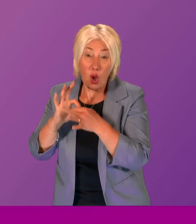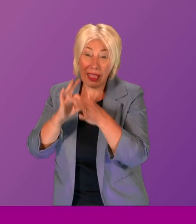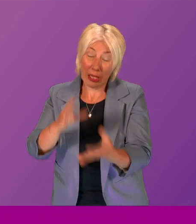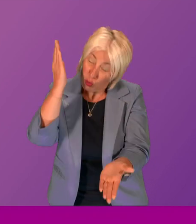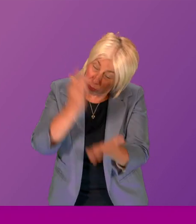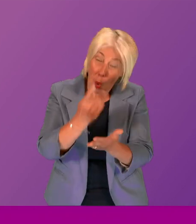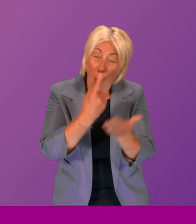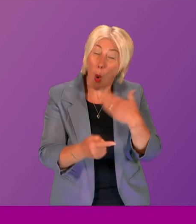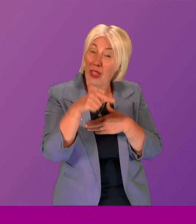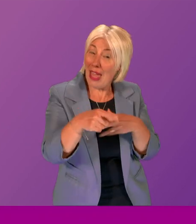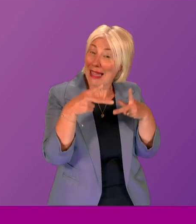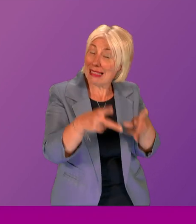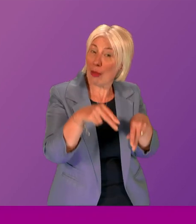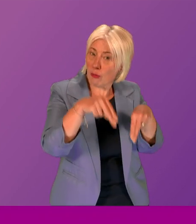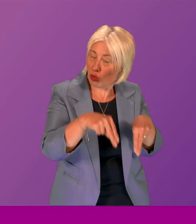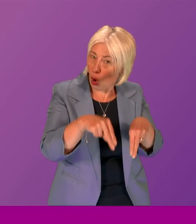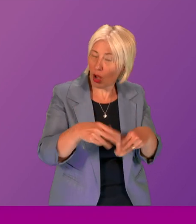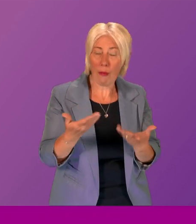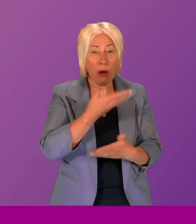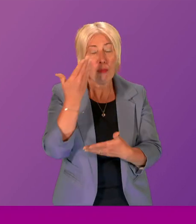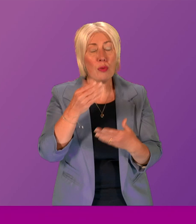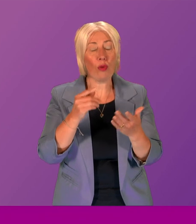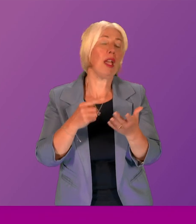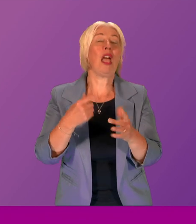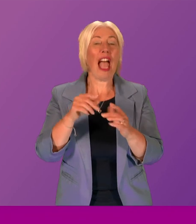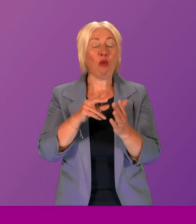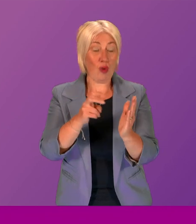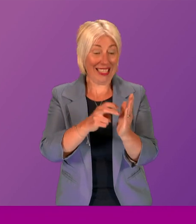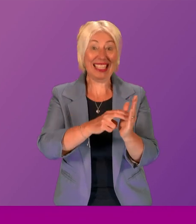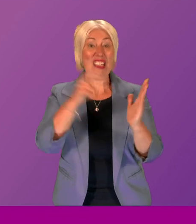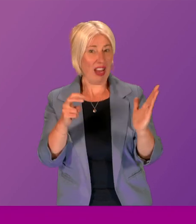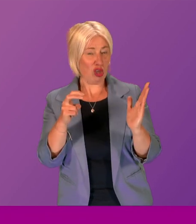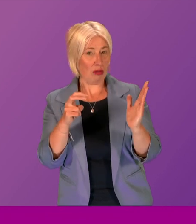There is, as yet, no UK guidance on how to deregister. The pet owner decides whether